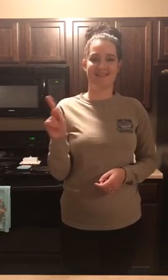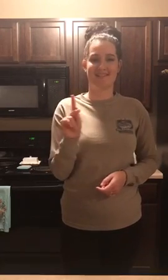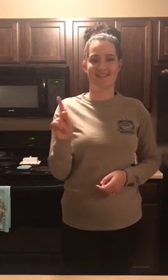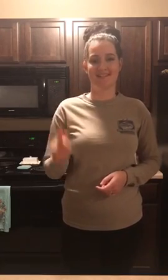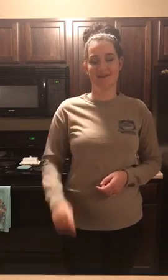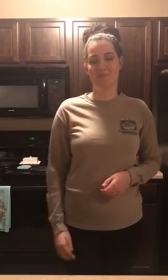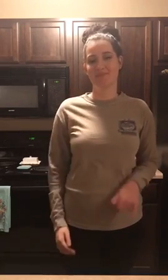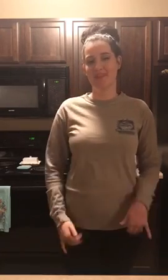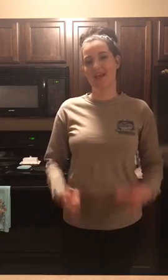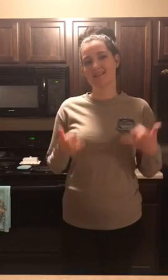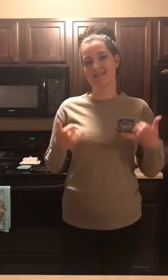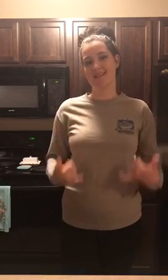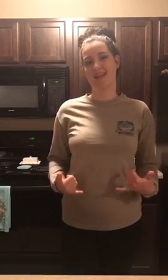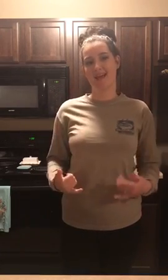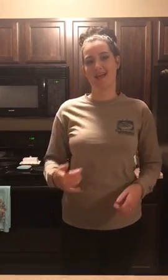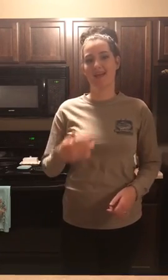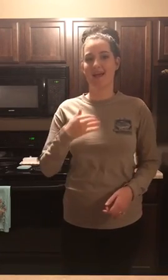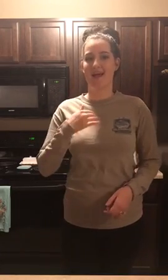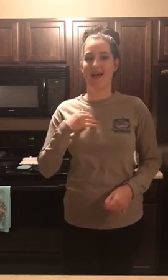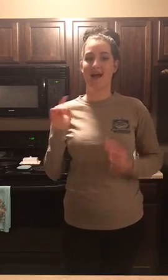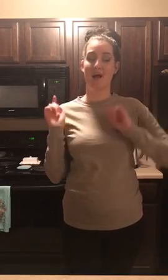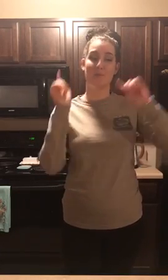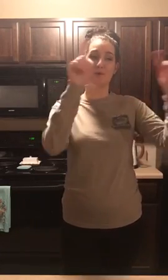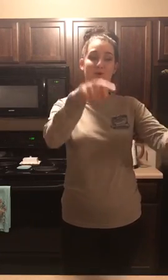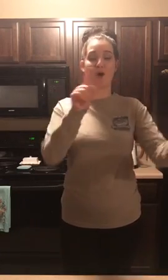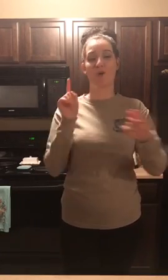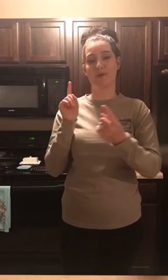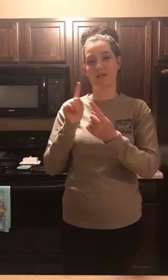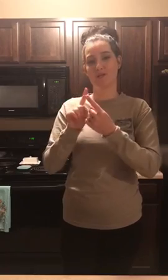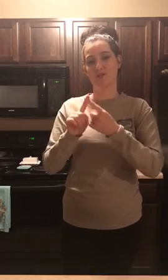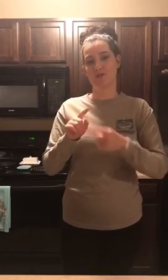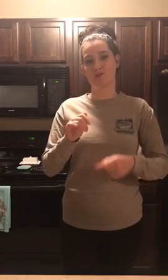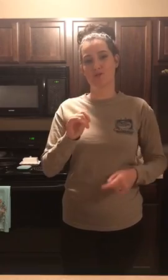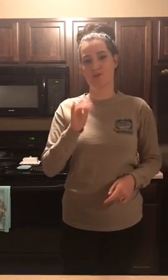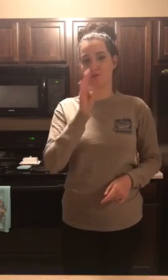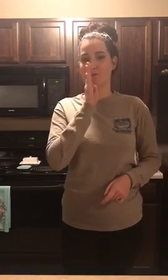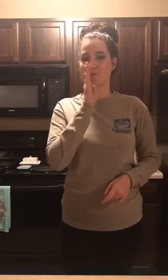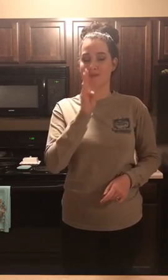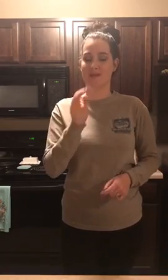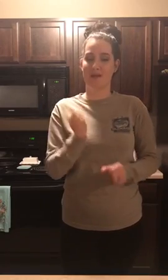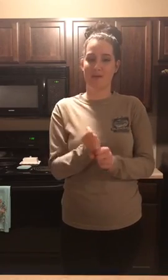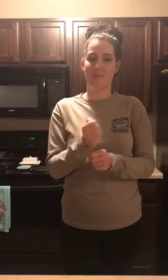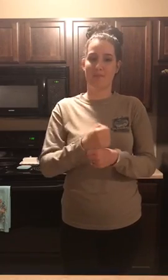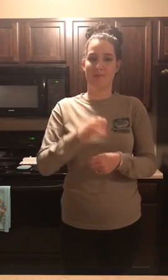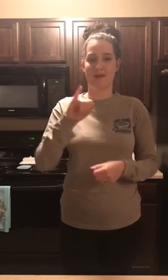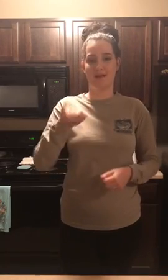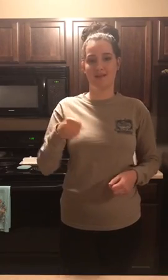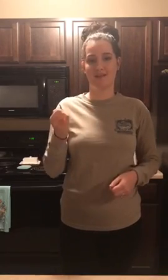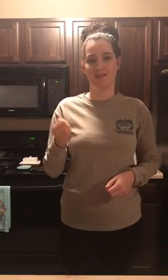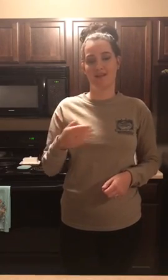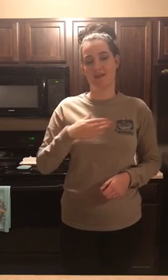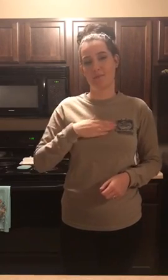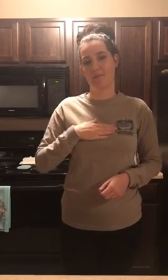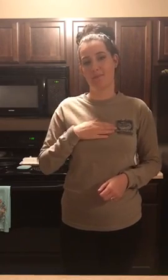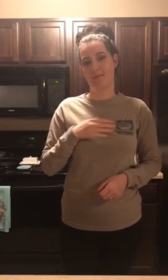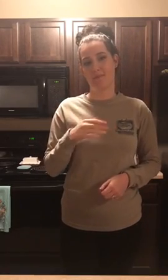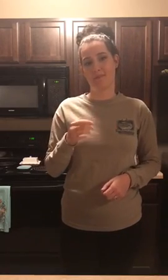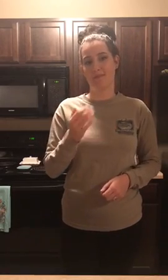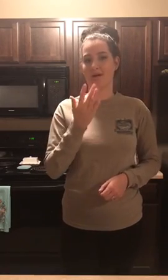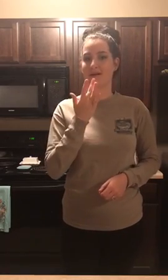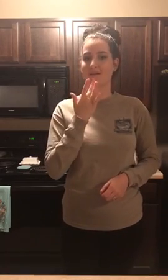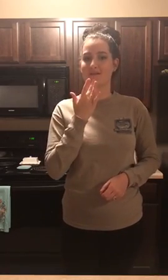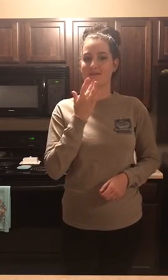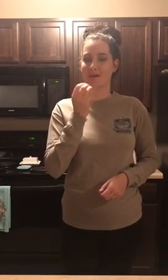Today, I'm going to be making my favorite food.